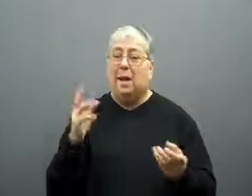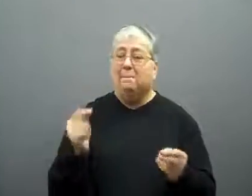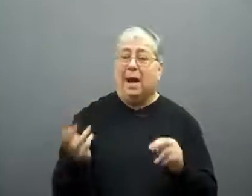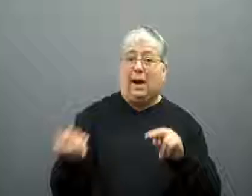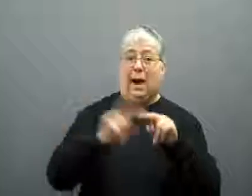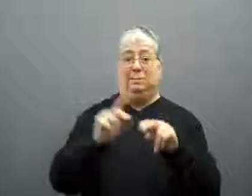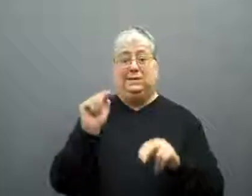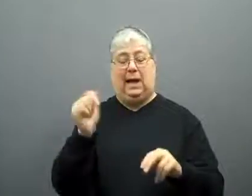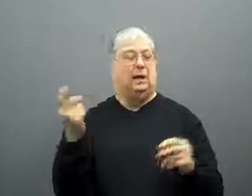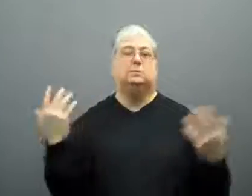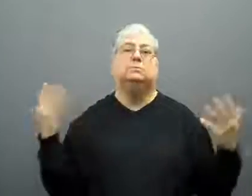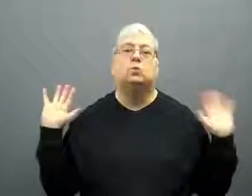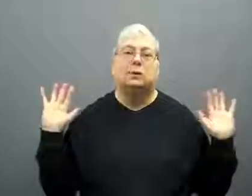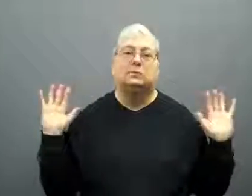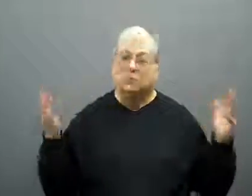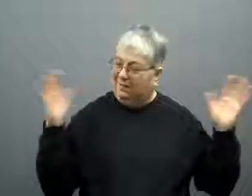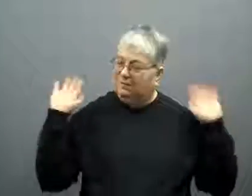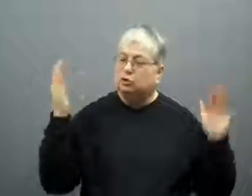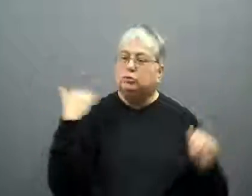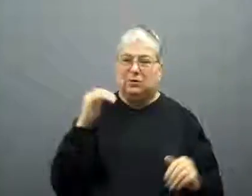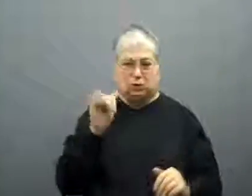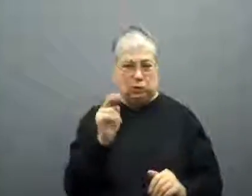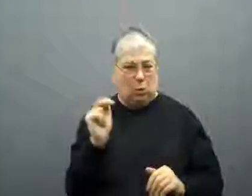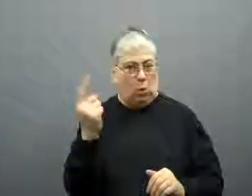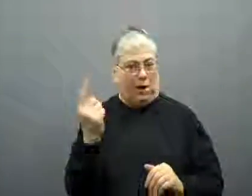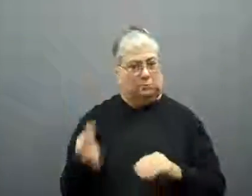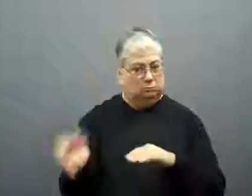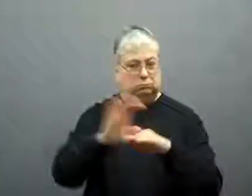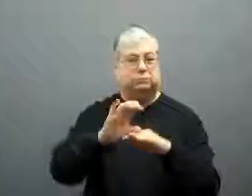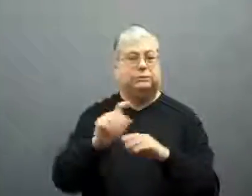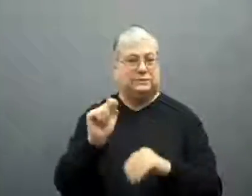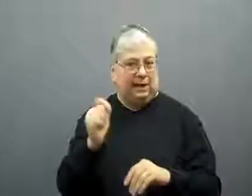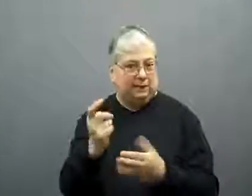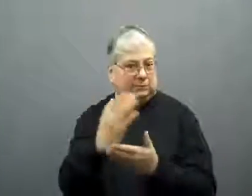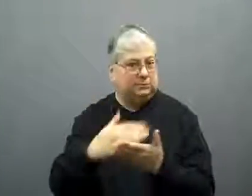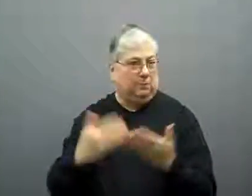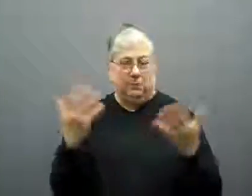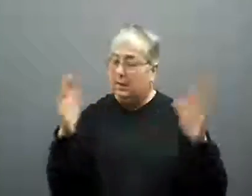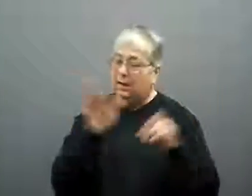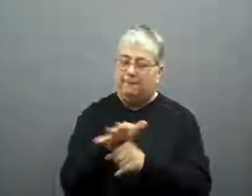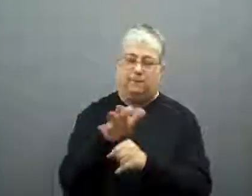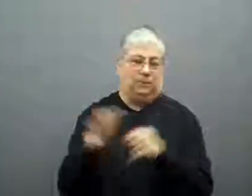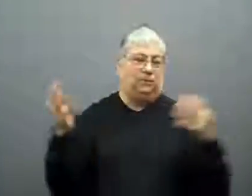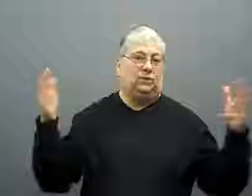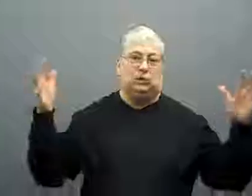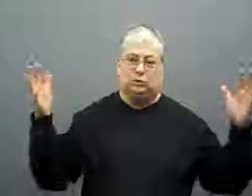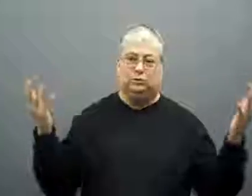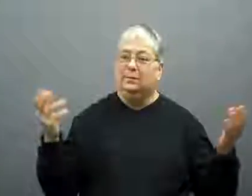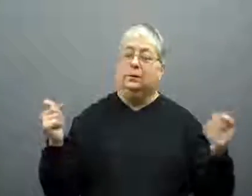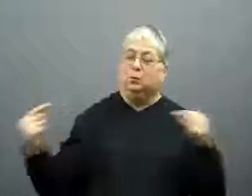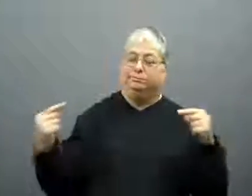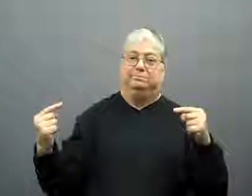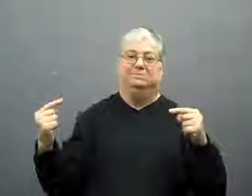but didn't want to increase taxes. That was already done on January 1.